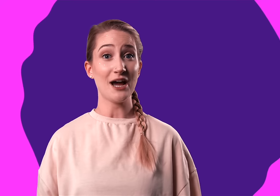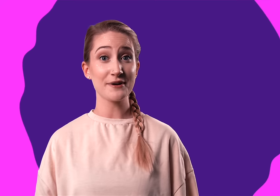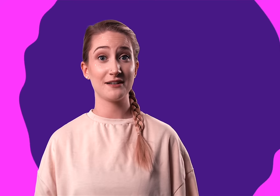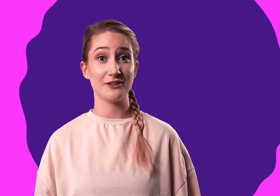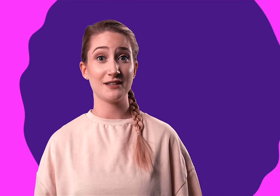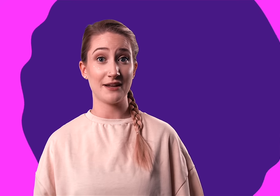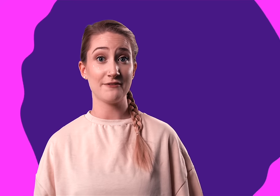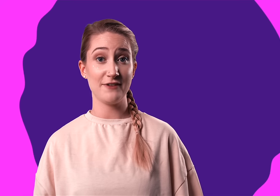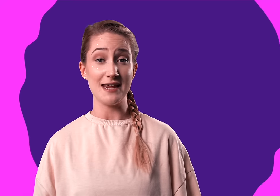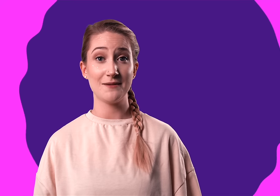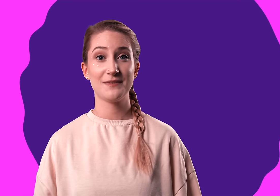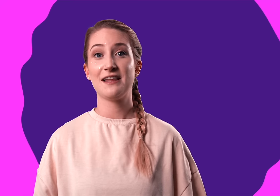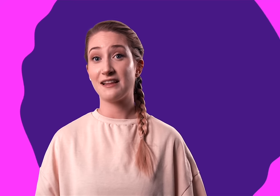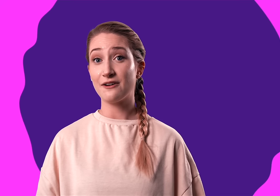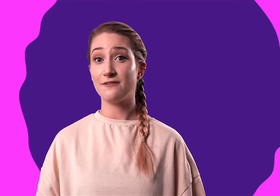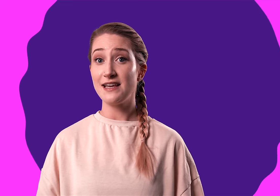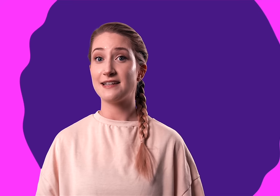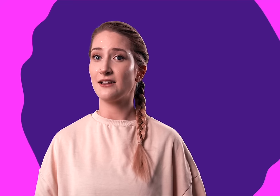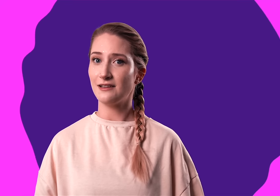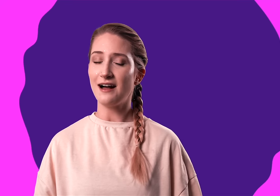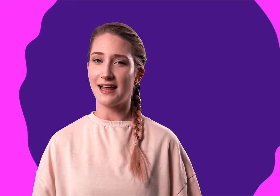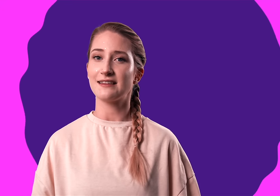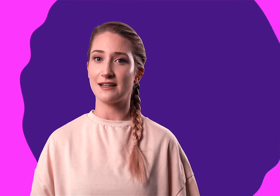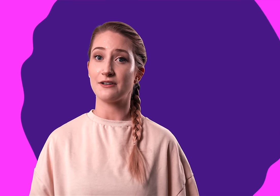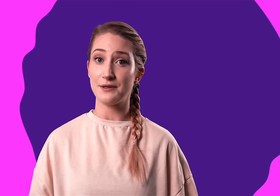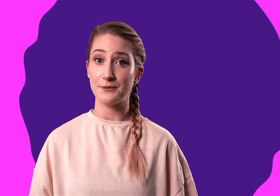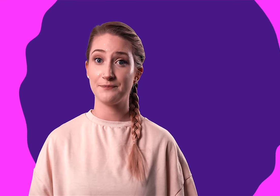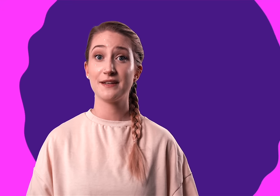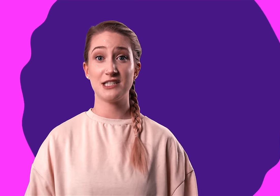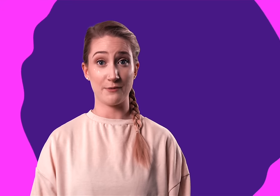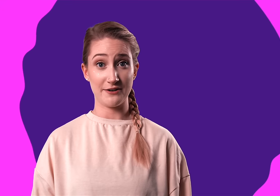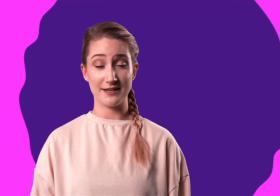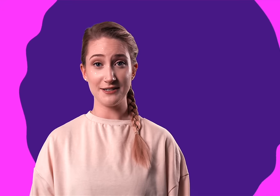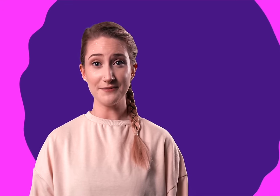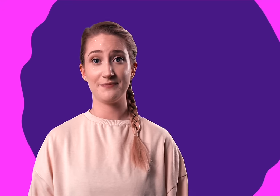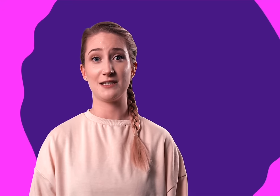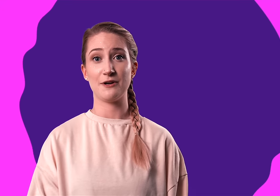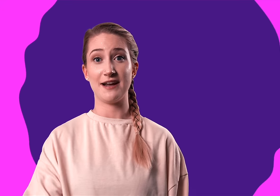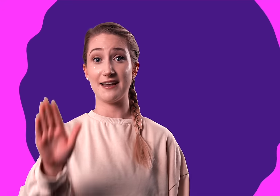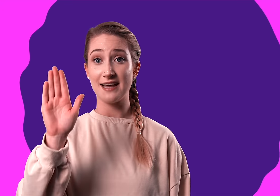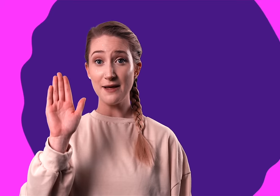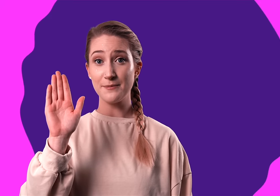Now we're going to learn the letter V. The letter V is a lot like the letter U. So what you're going to do is put your hand up,